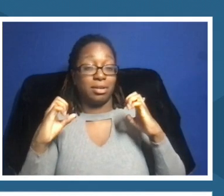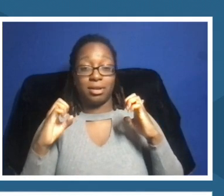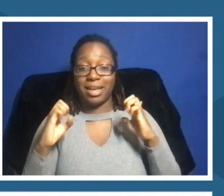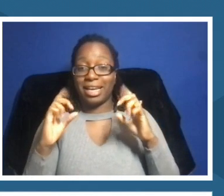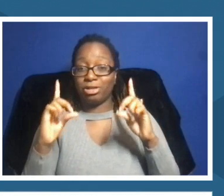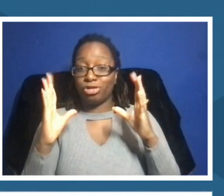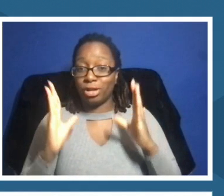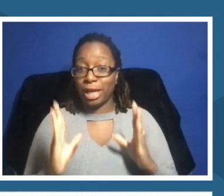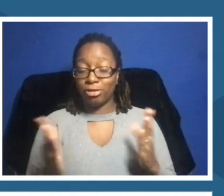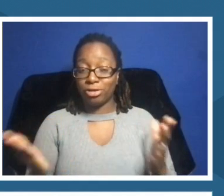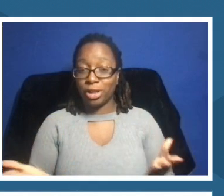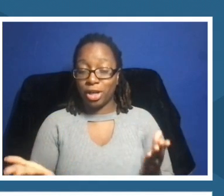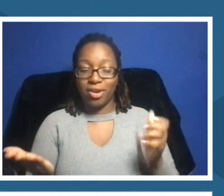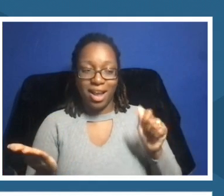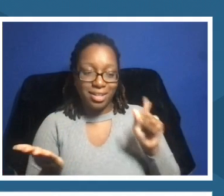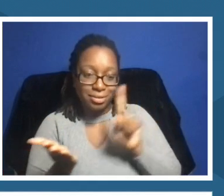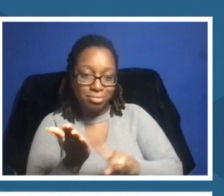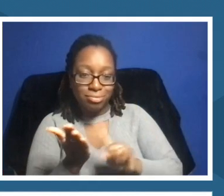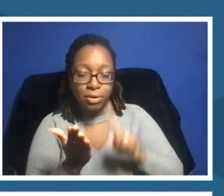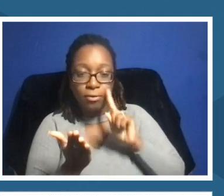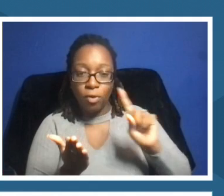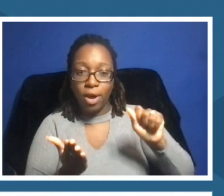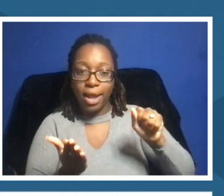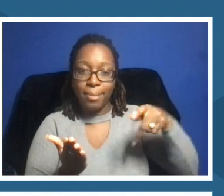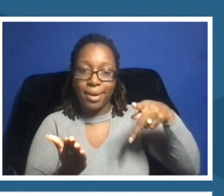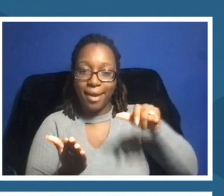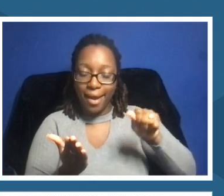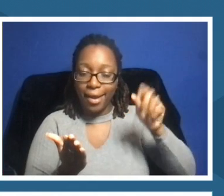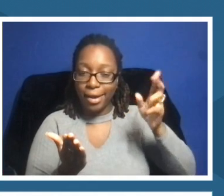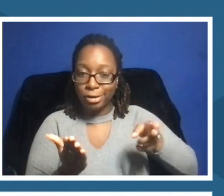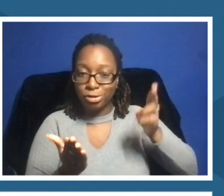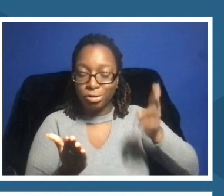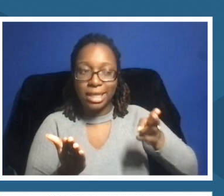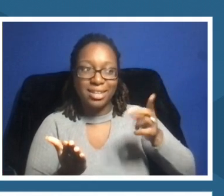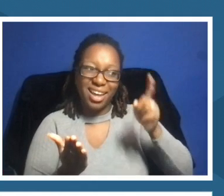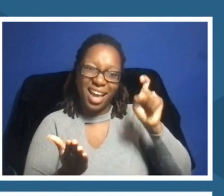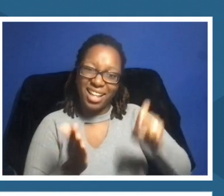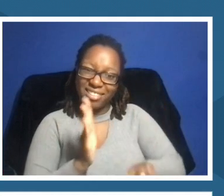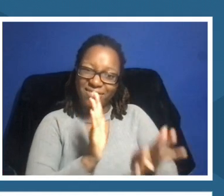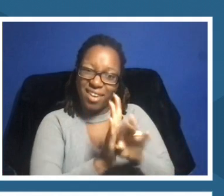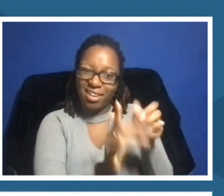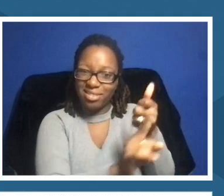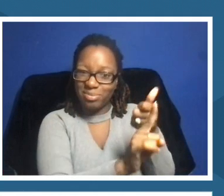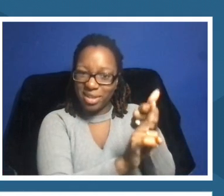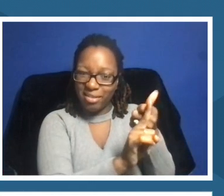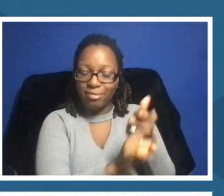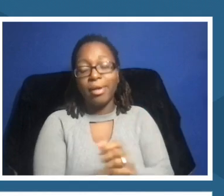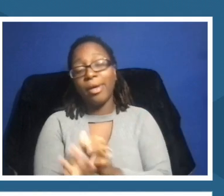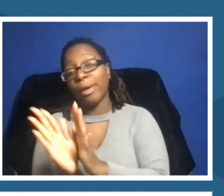histories and histories of their own communities on their own through books